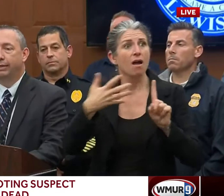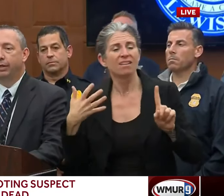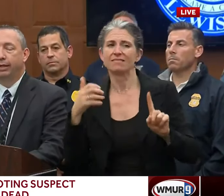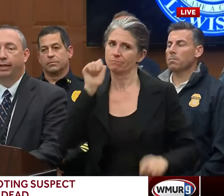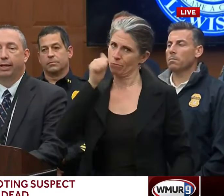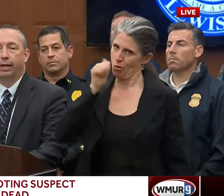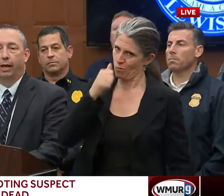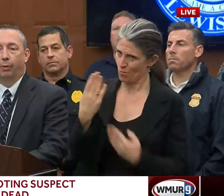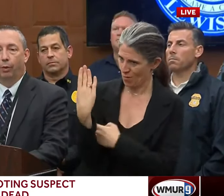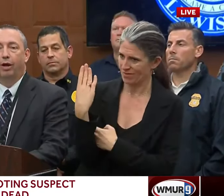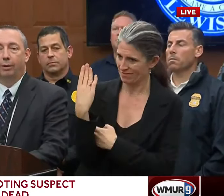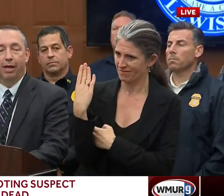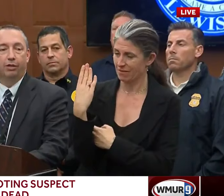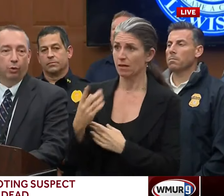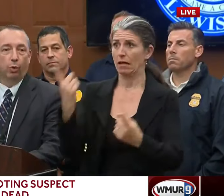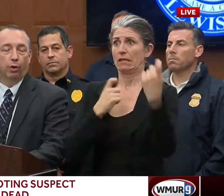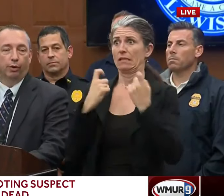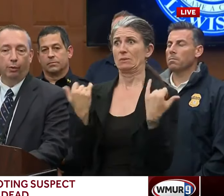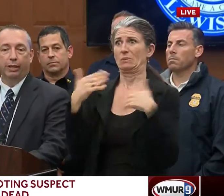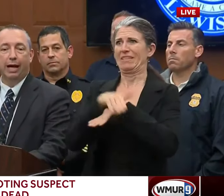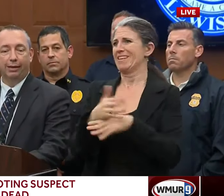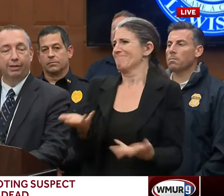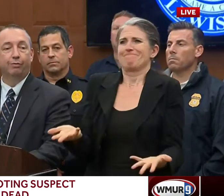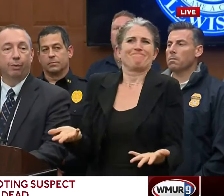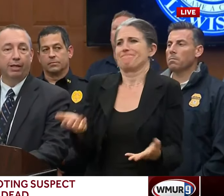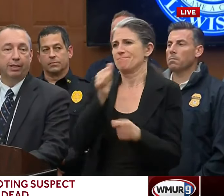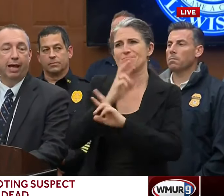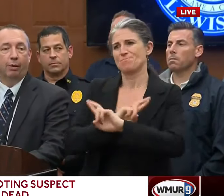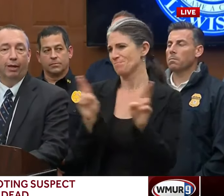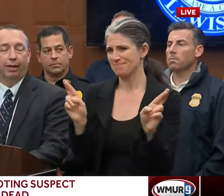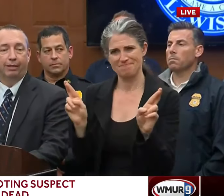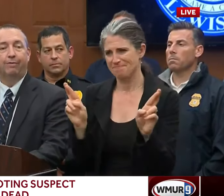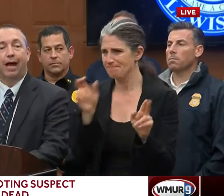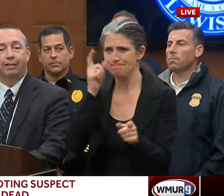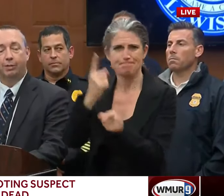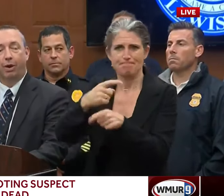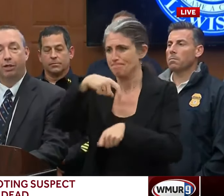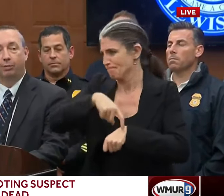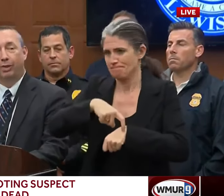AND I WILL SAY THAT THIS IS NOT GOING TO BE A LONG Q&A THIS EVENING.